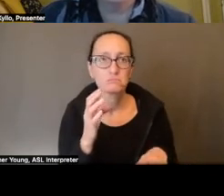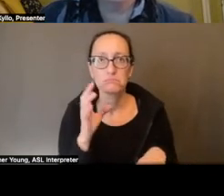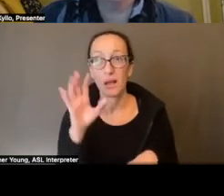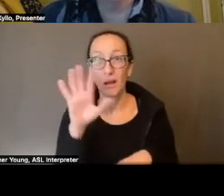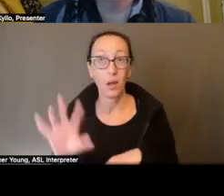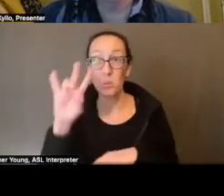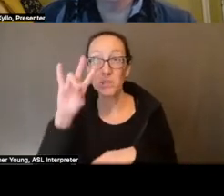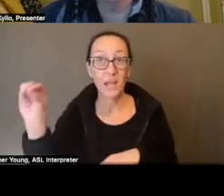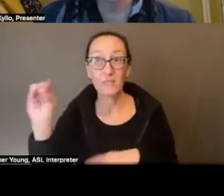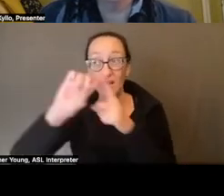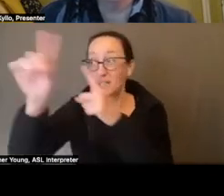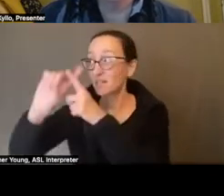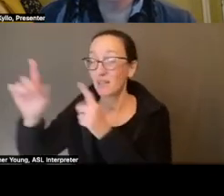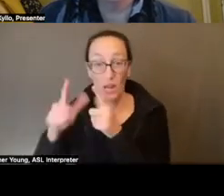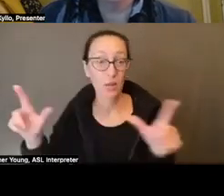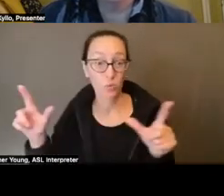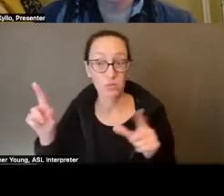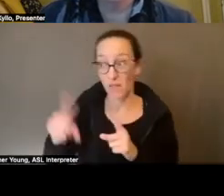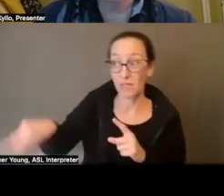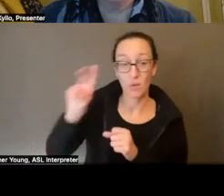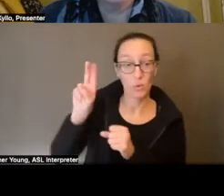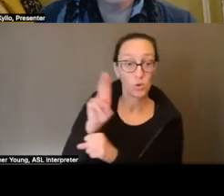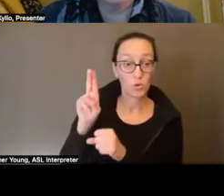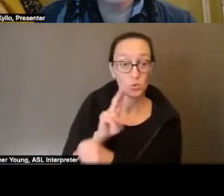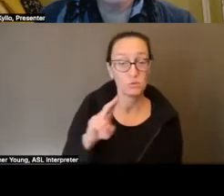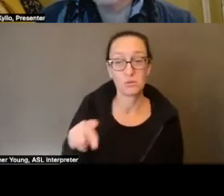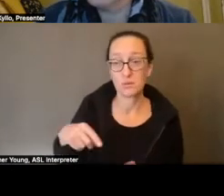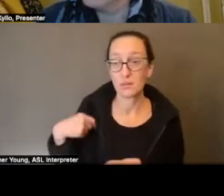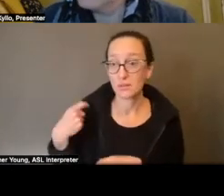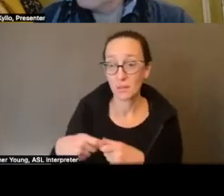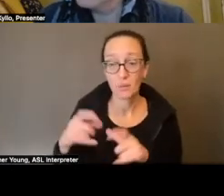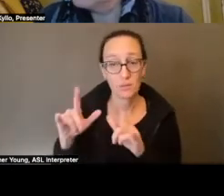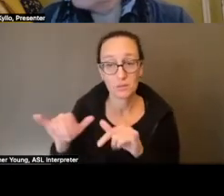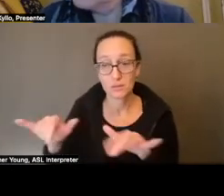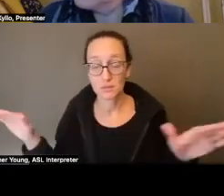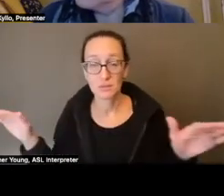For example, cued Spanish, which we teach at Spring Camp Cheerio .